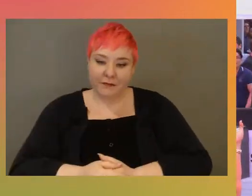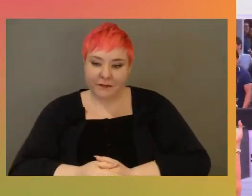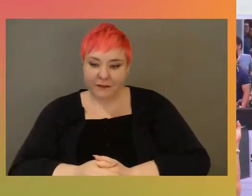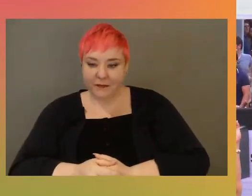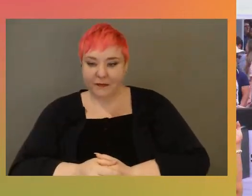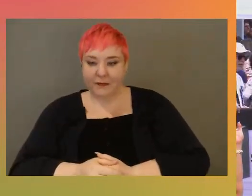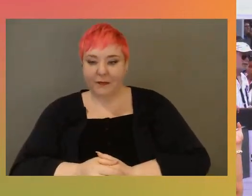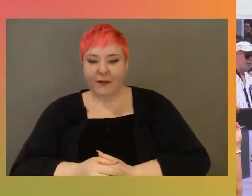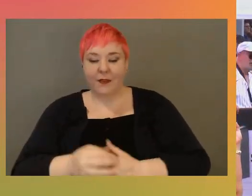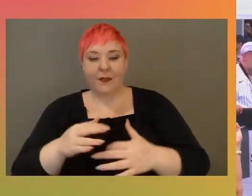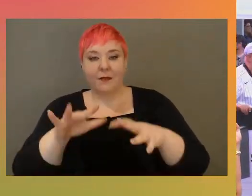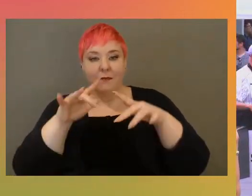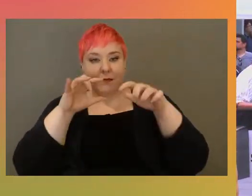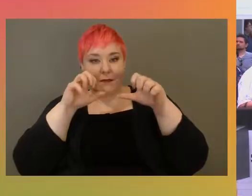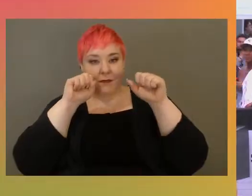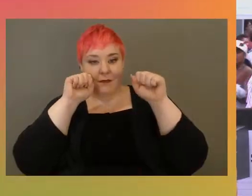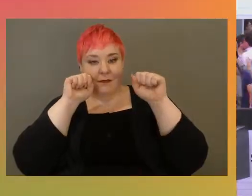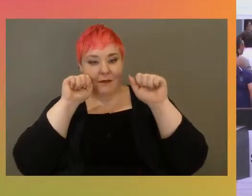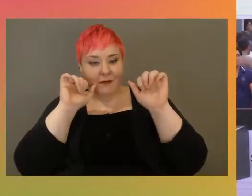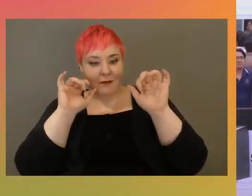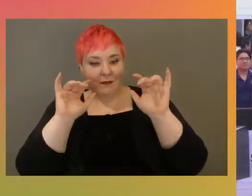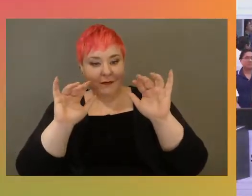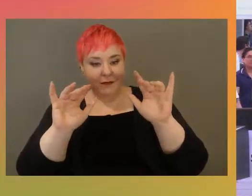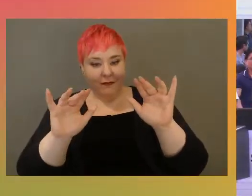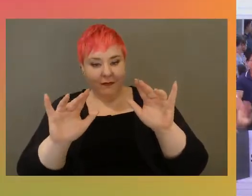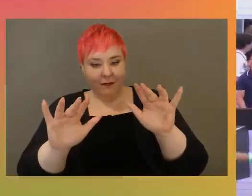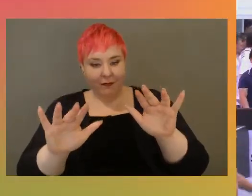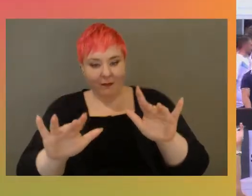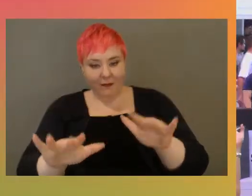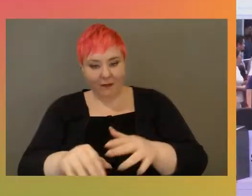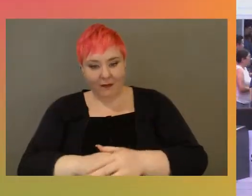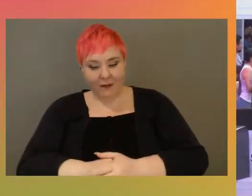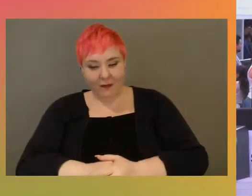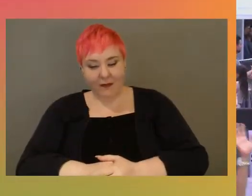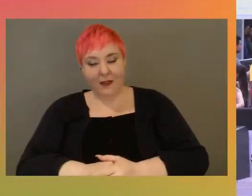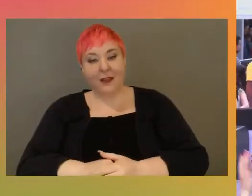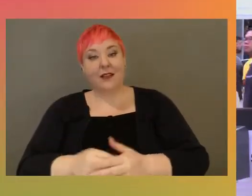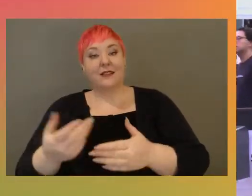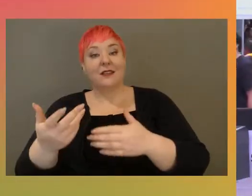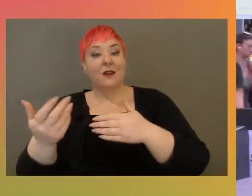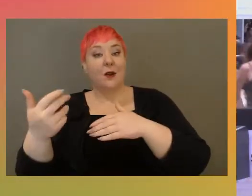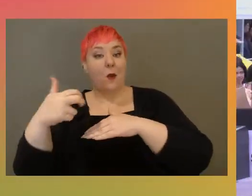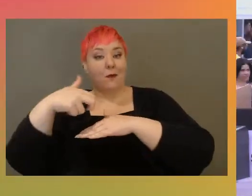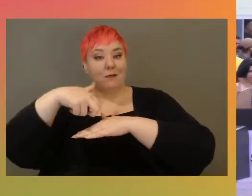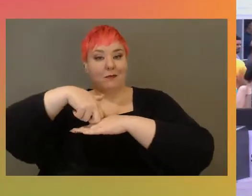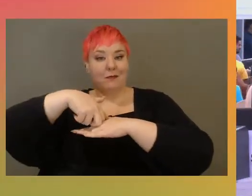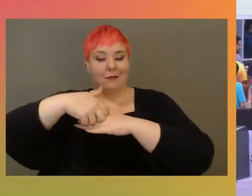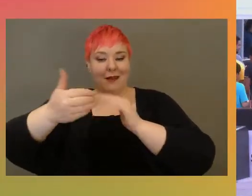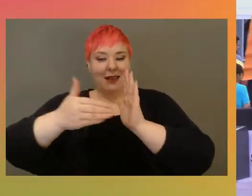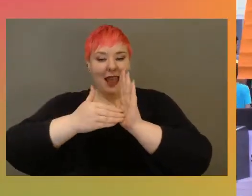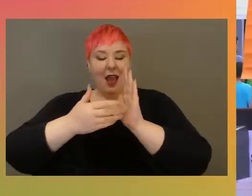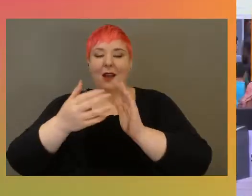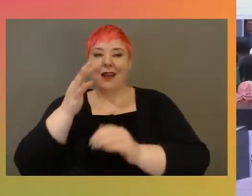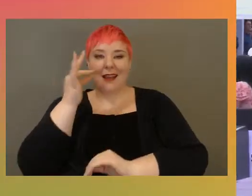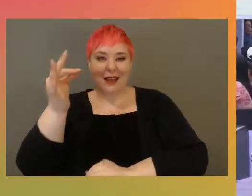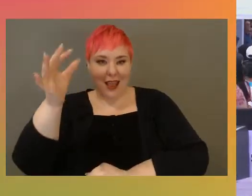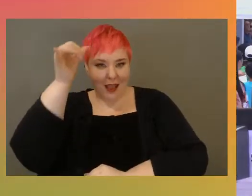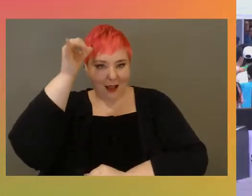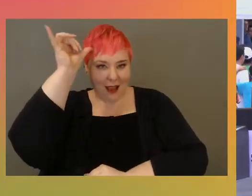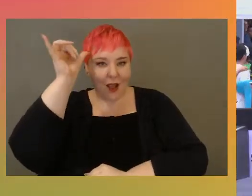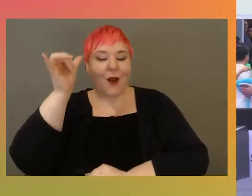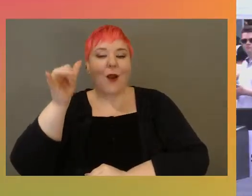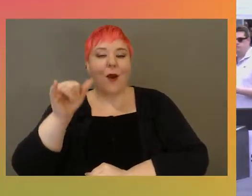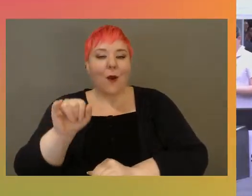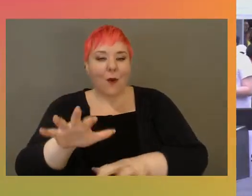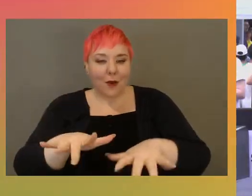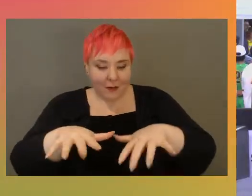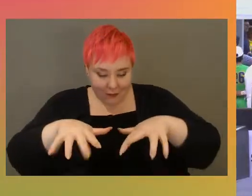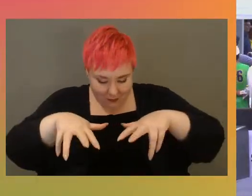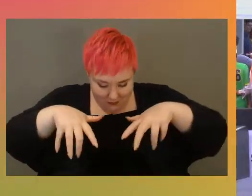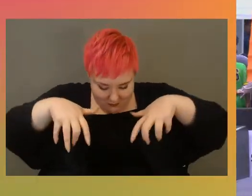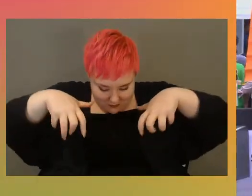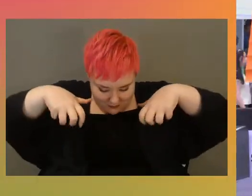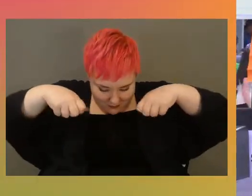UNDERNEATH YOUR RIGHT ARMPIT.